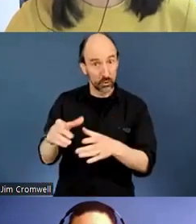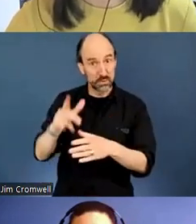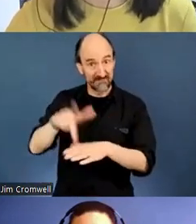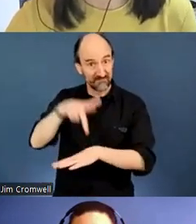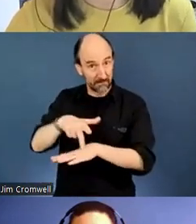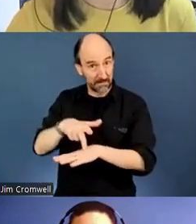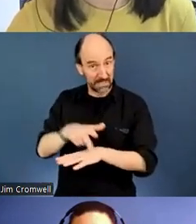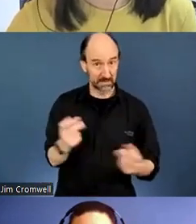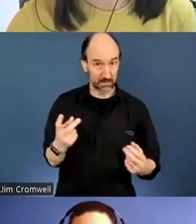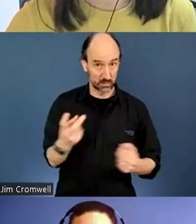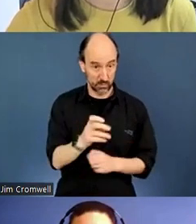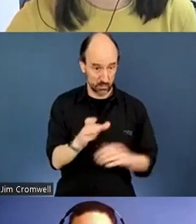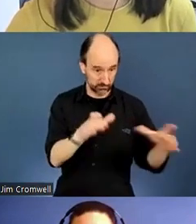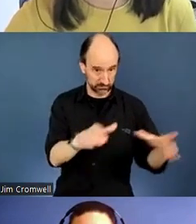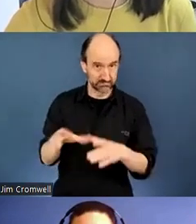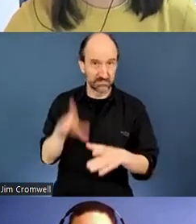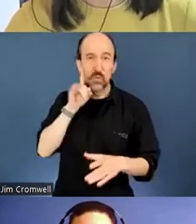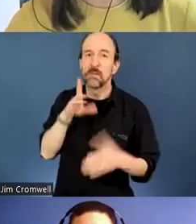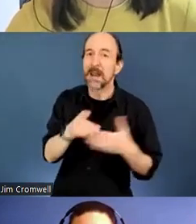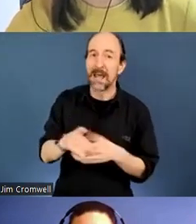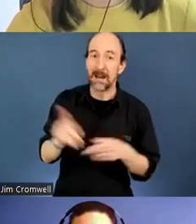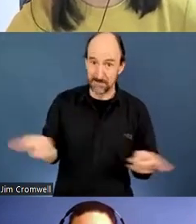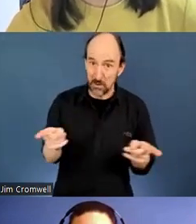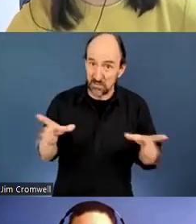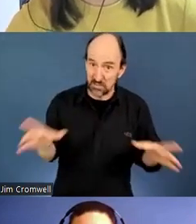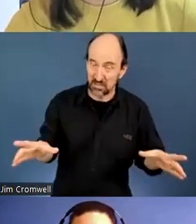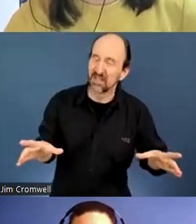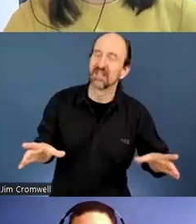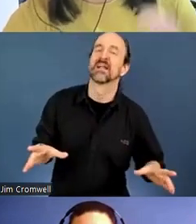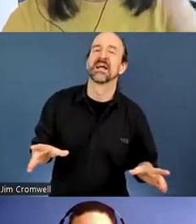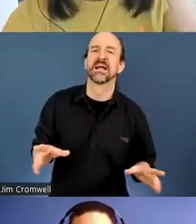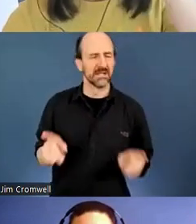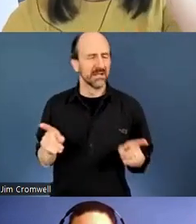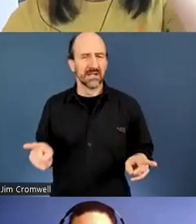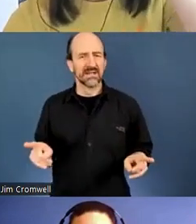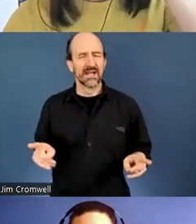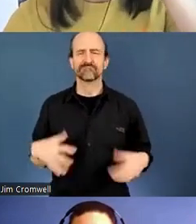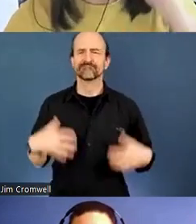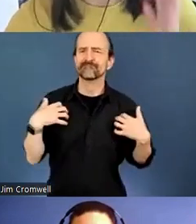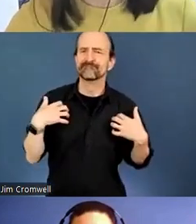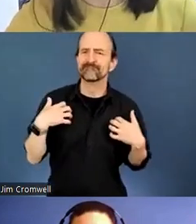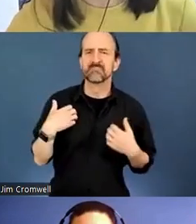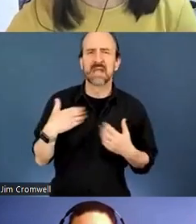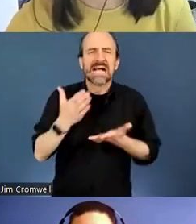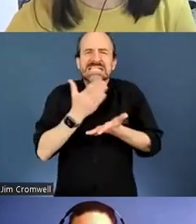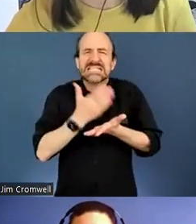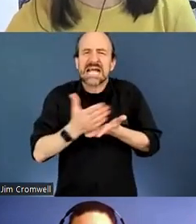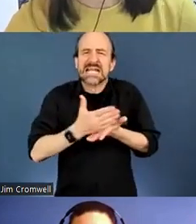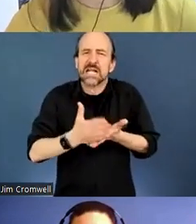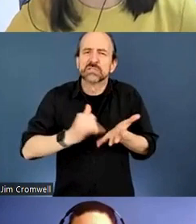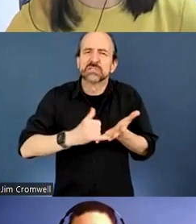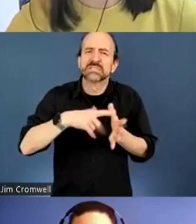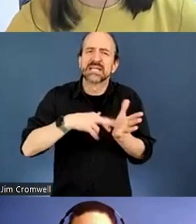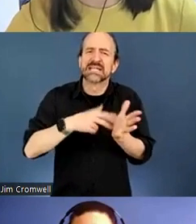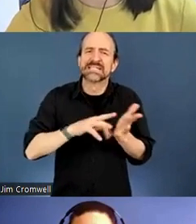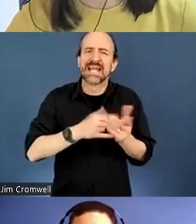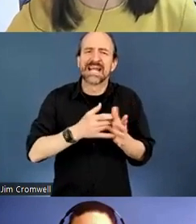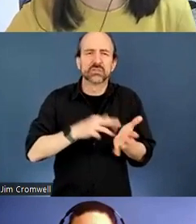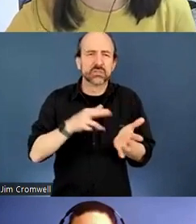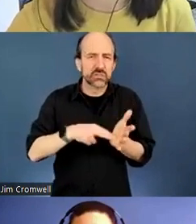led groups. They were curious about what sanitation looks like in their respective communities and so